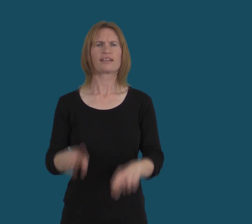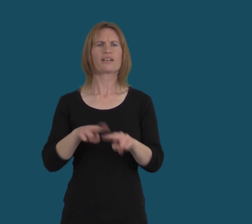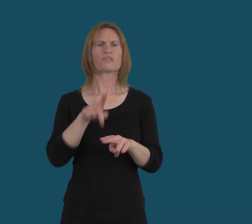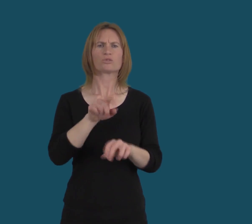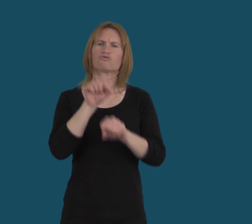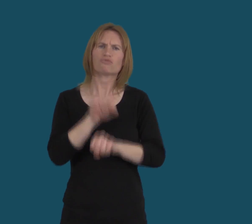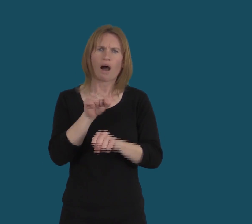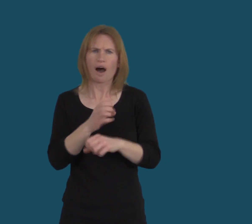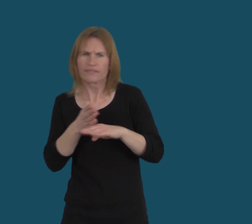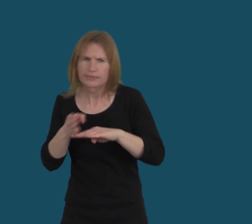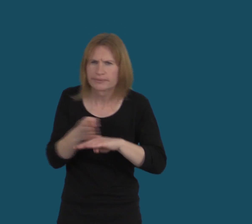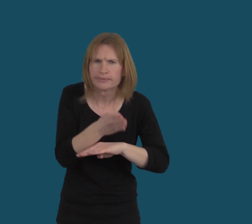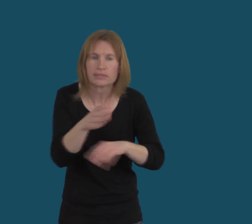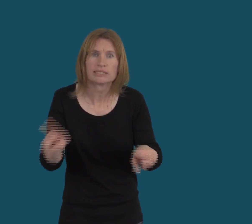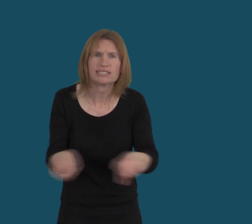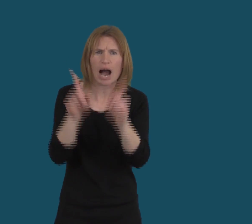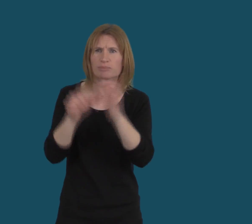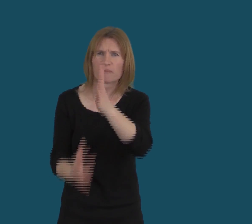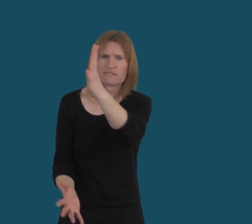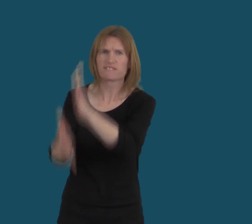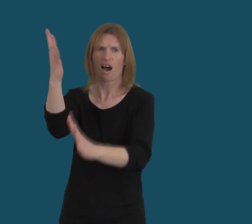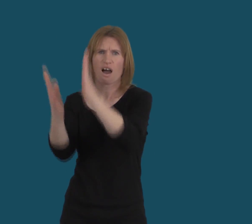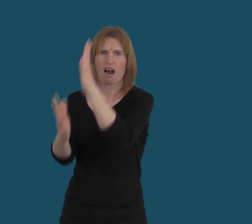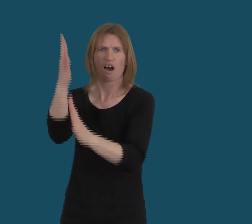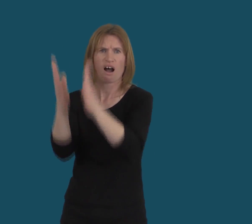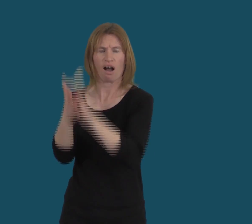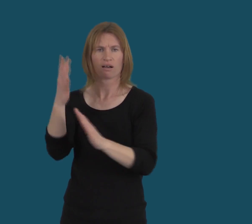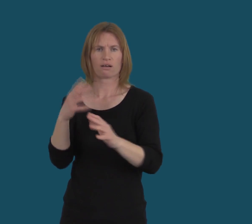If you are driving towards a bushfire,